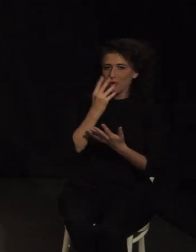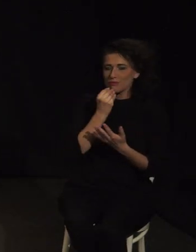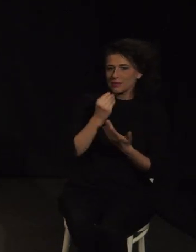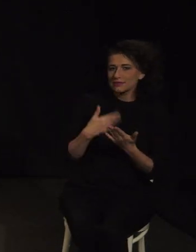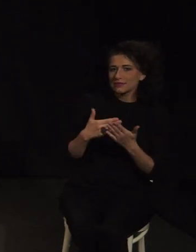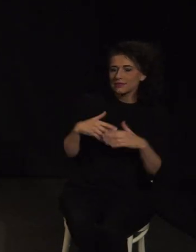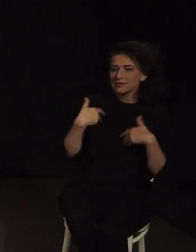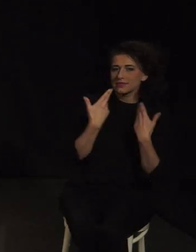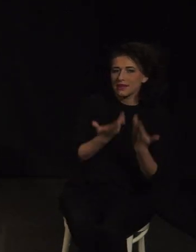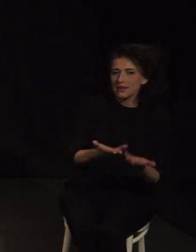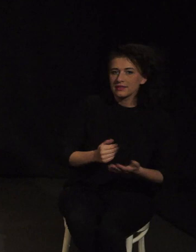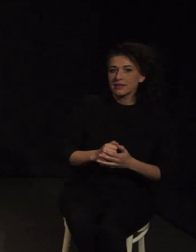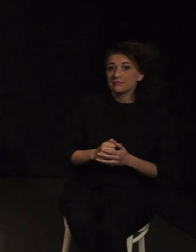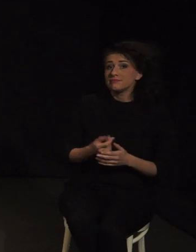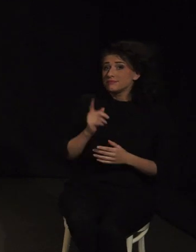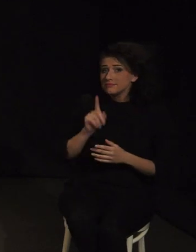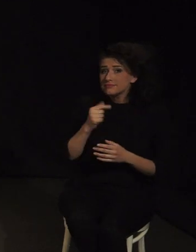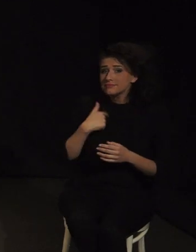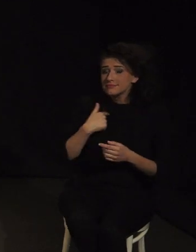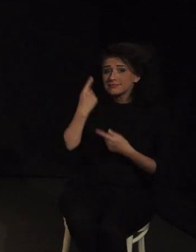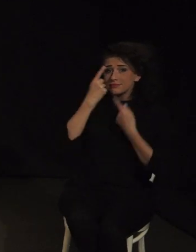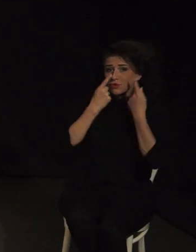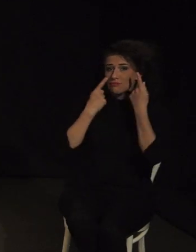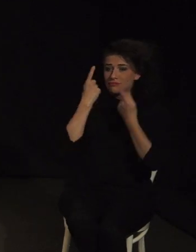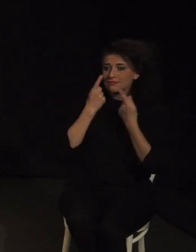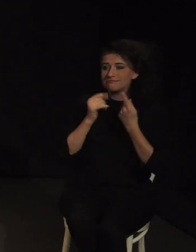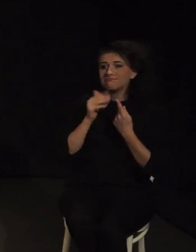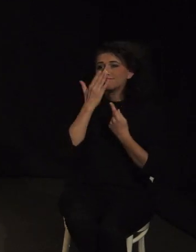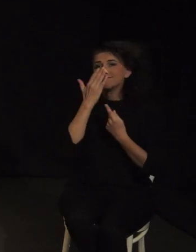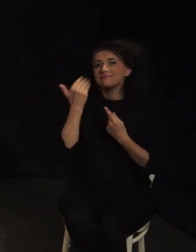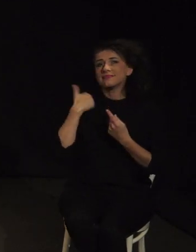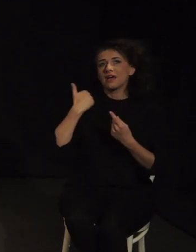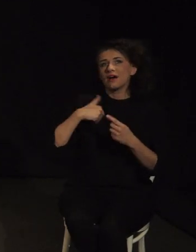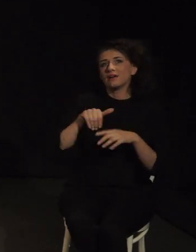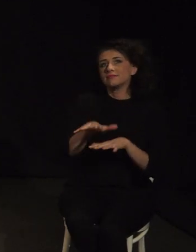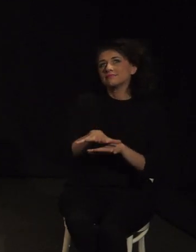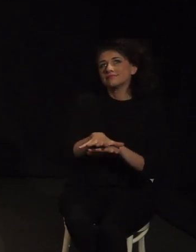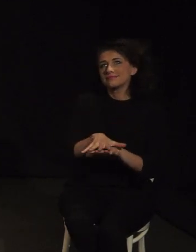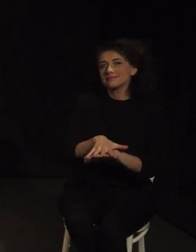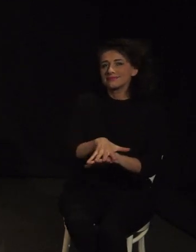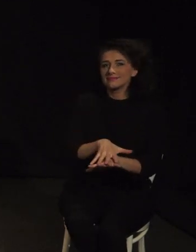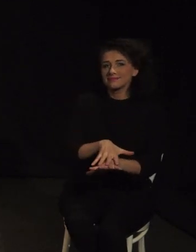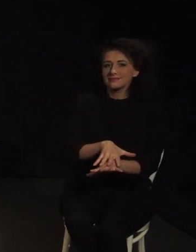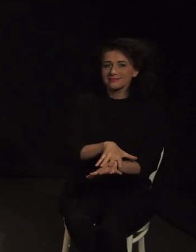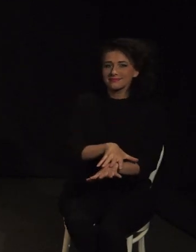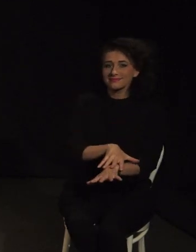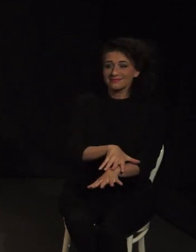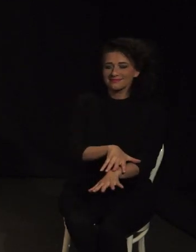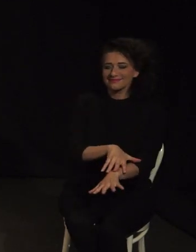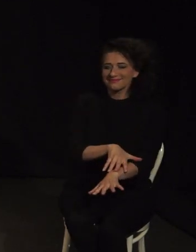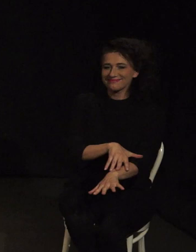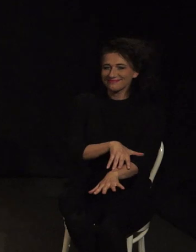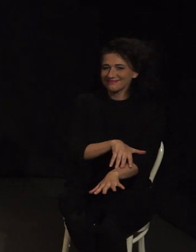Nevertheless, when I think about the stockings, about Telimena's leg...